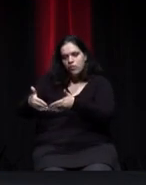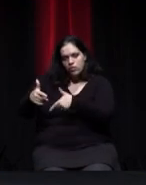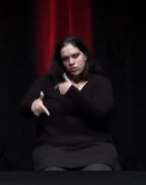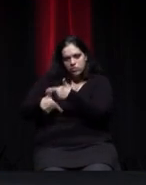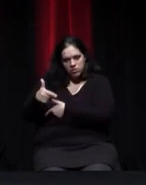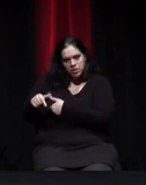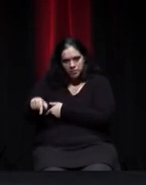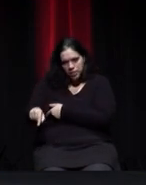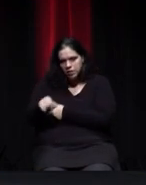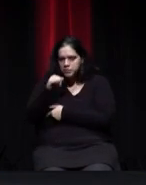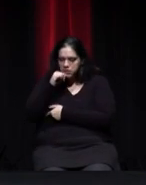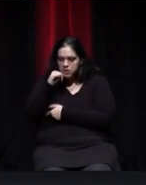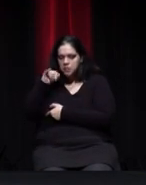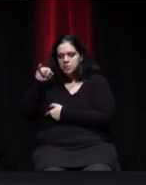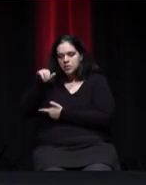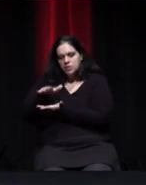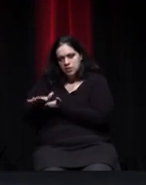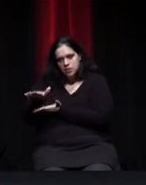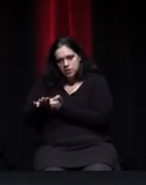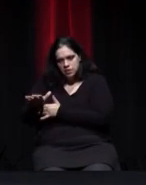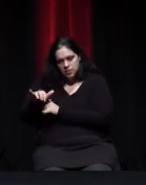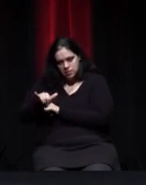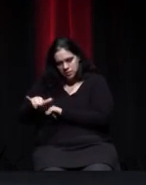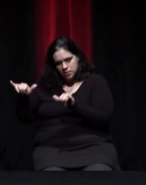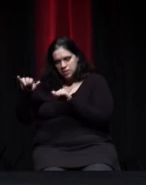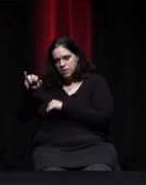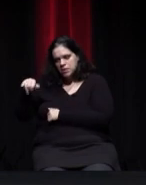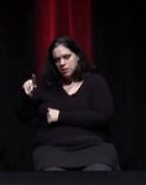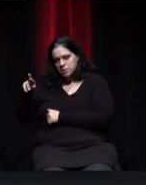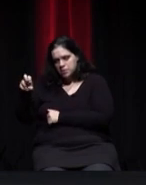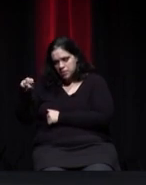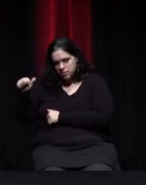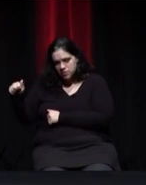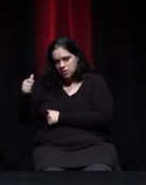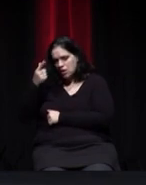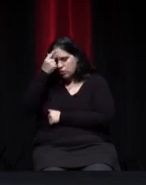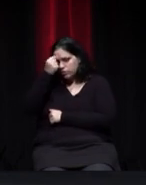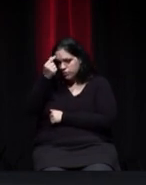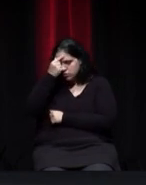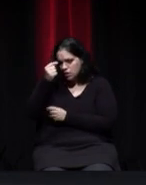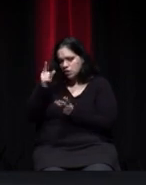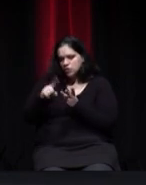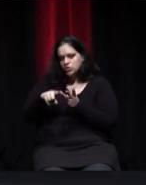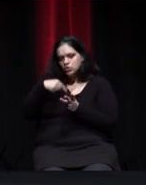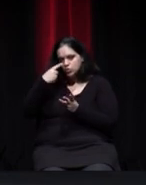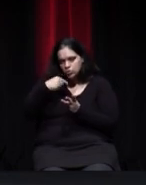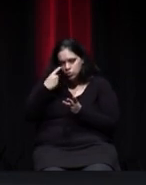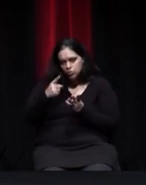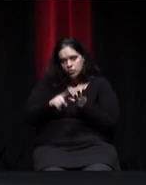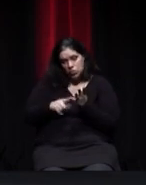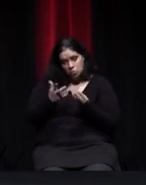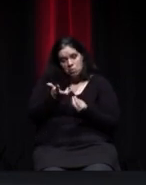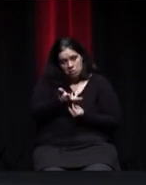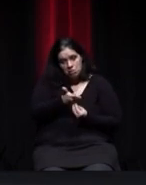The press, the university, the law operators, art, in a way.